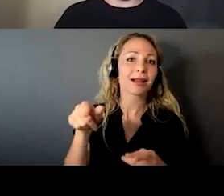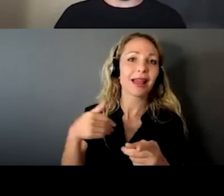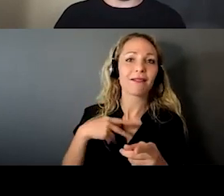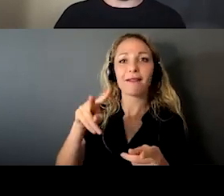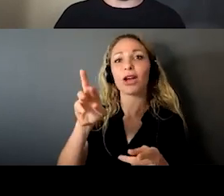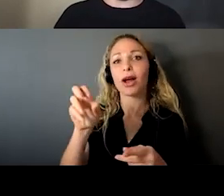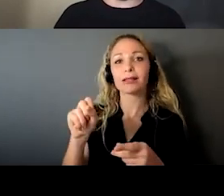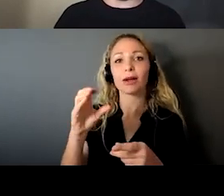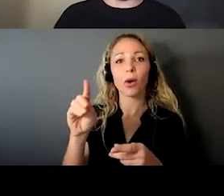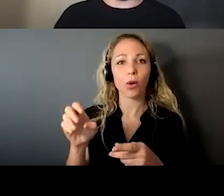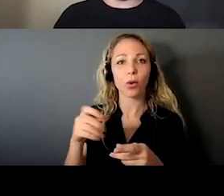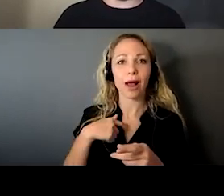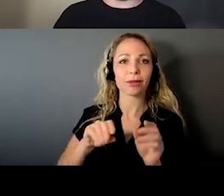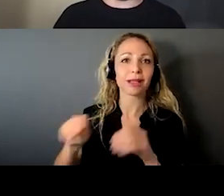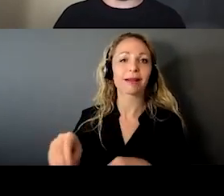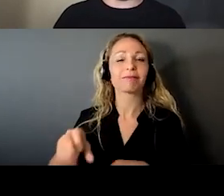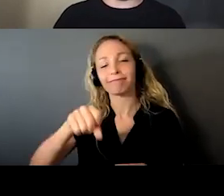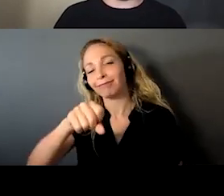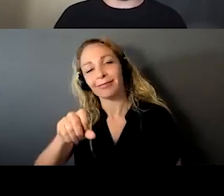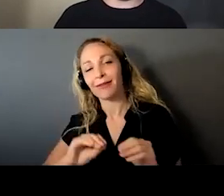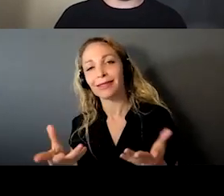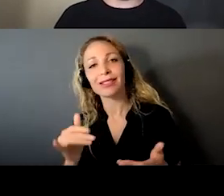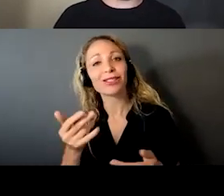JON -- NO, DAVID YOU TAKE THIS ONE BUDDY.